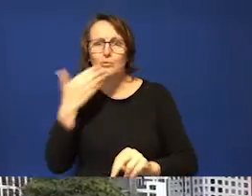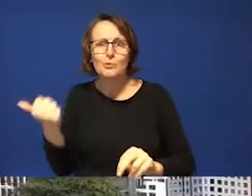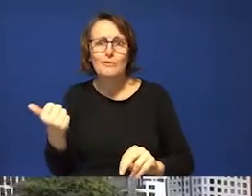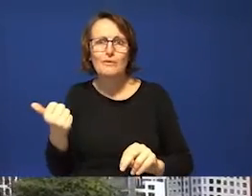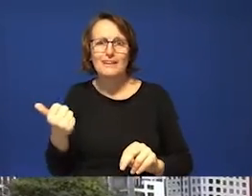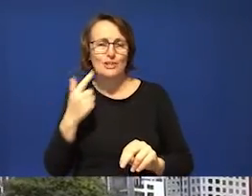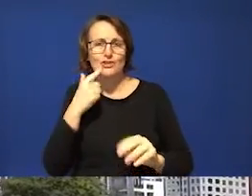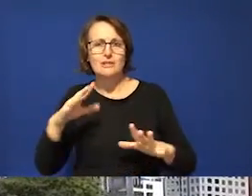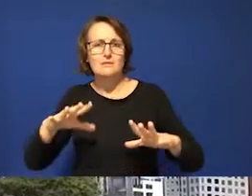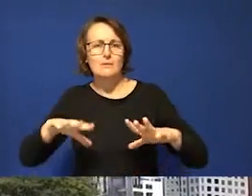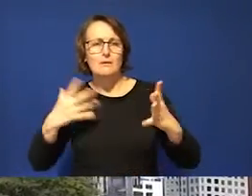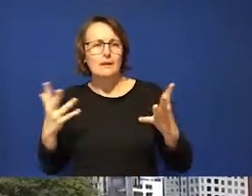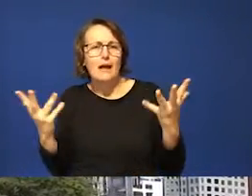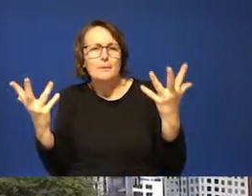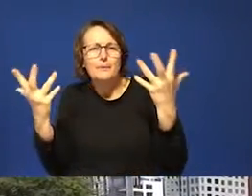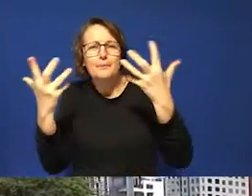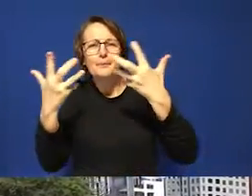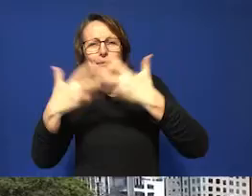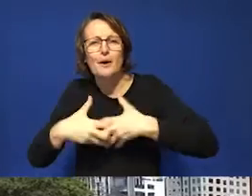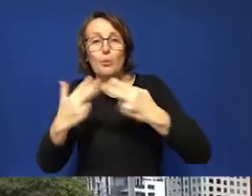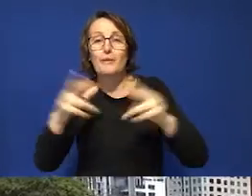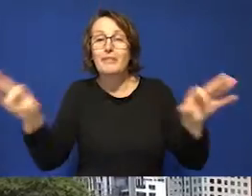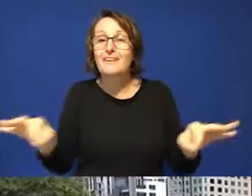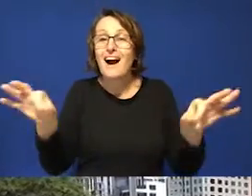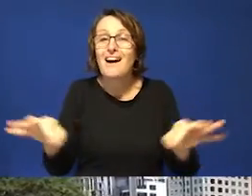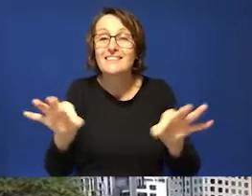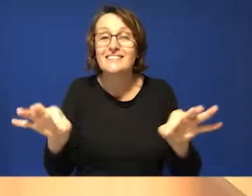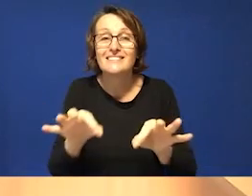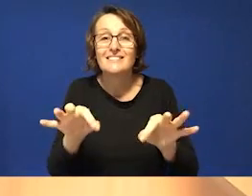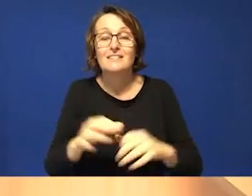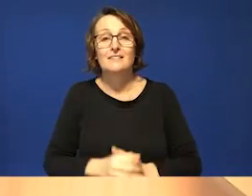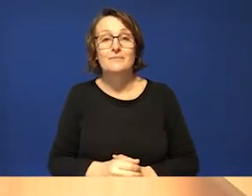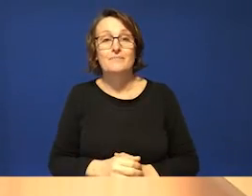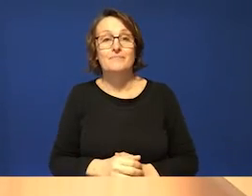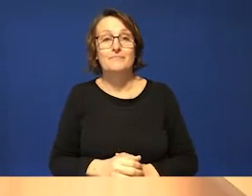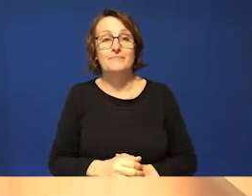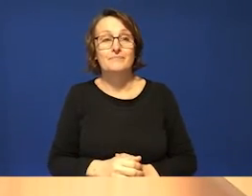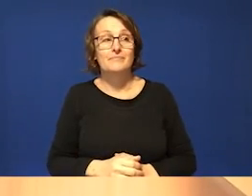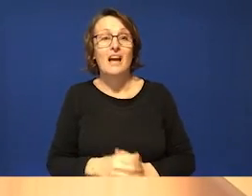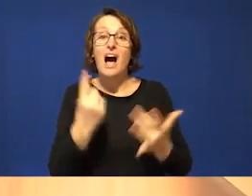The way that it's managed to embed itself in the garden, and yet all of those things that are normally very hard